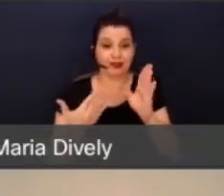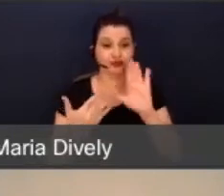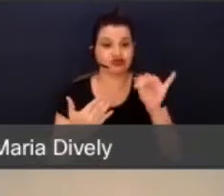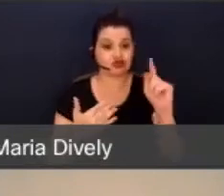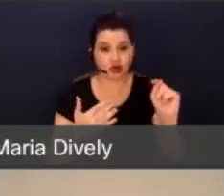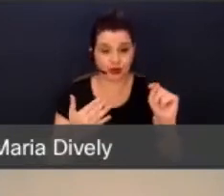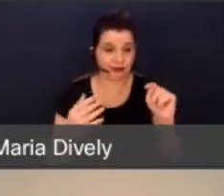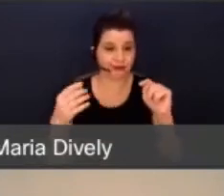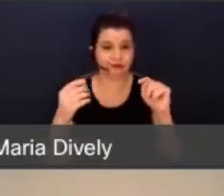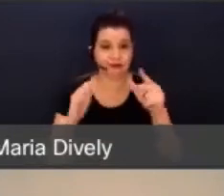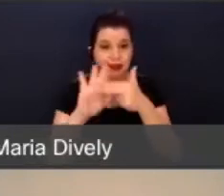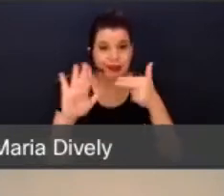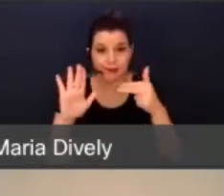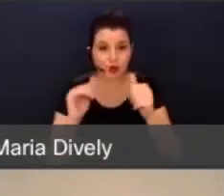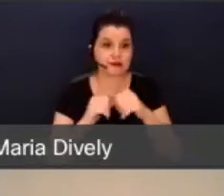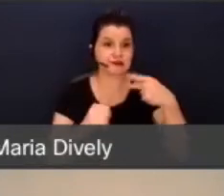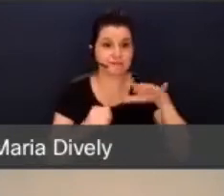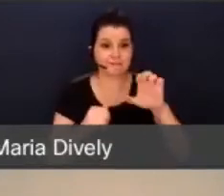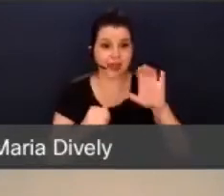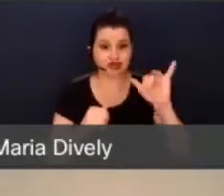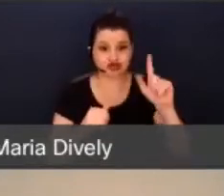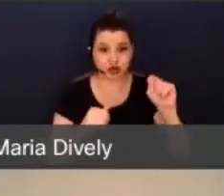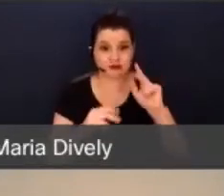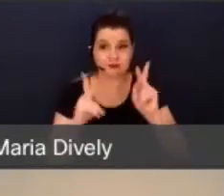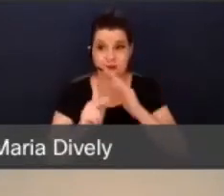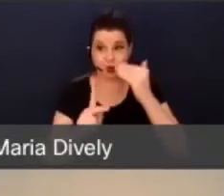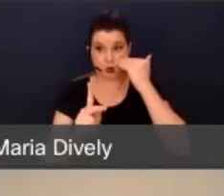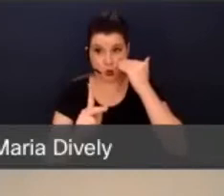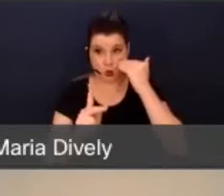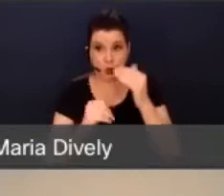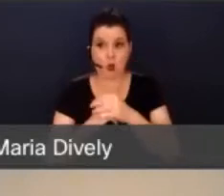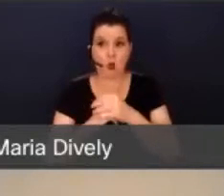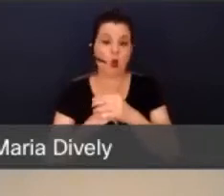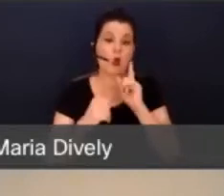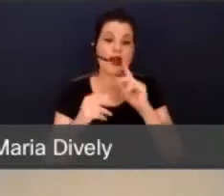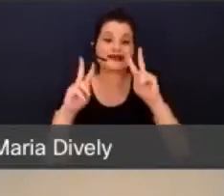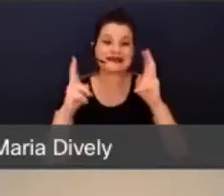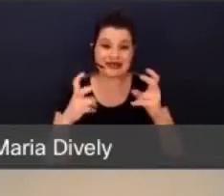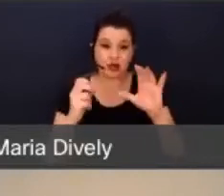you know, label it as a pie chart so that people know what it is. Um, the title of the chart and